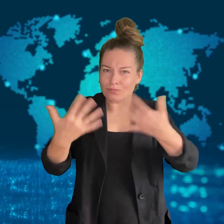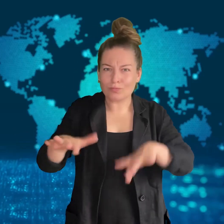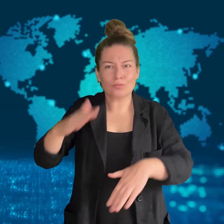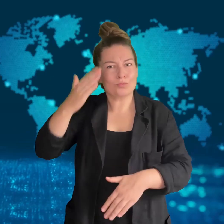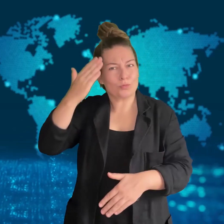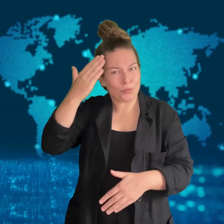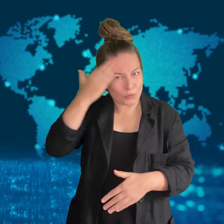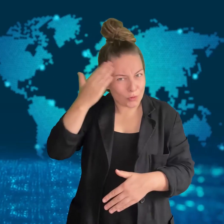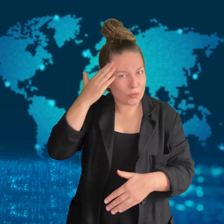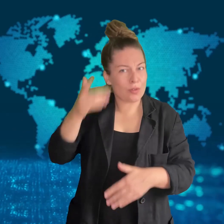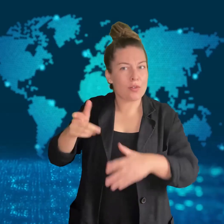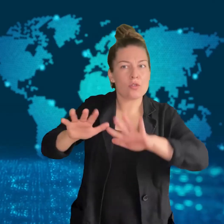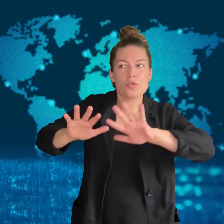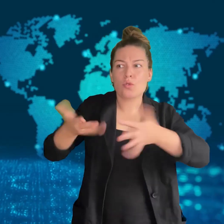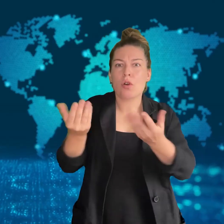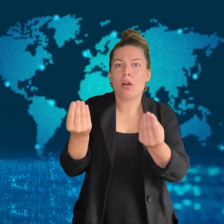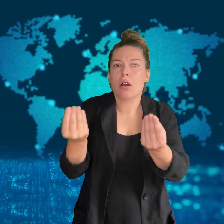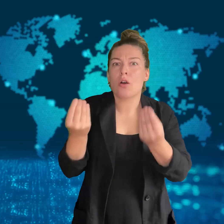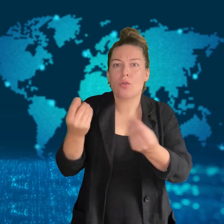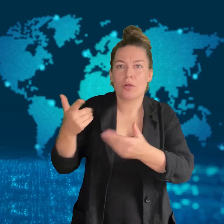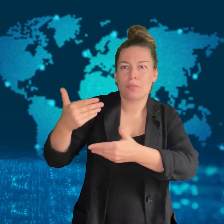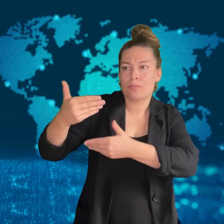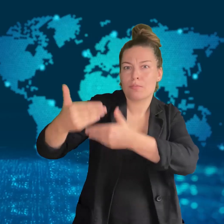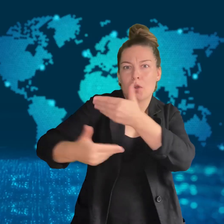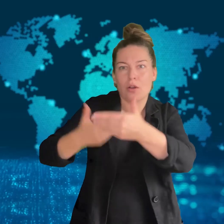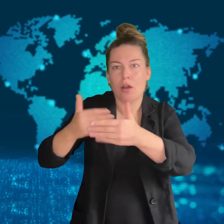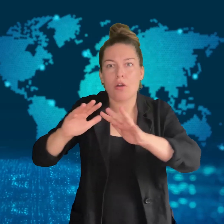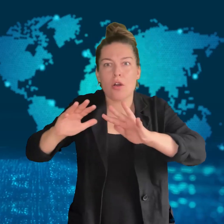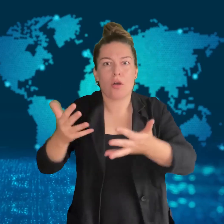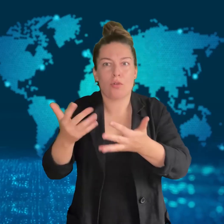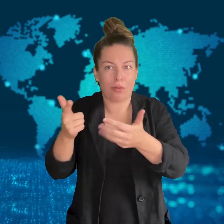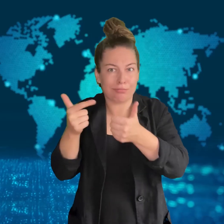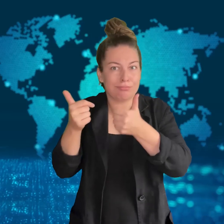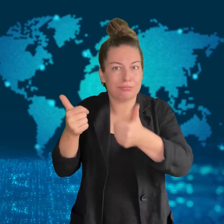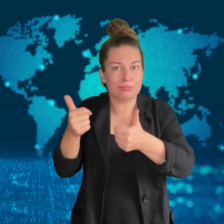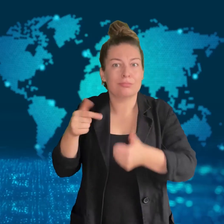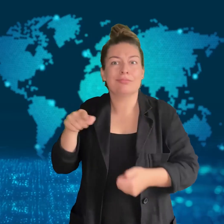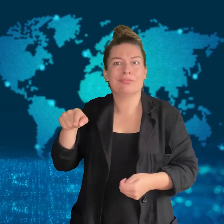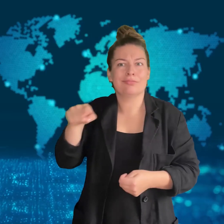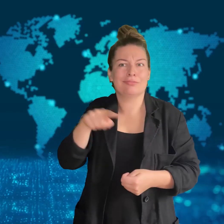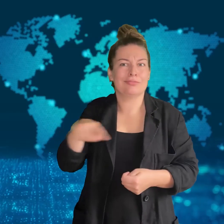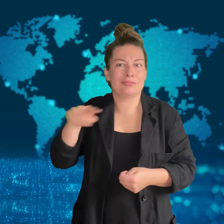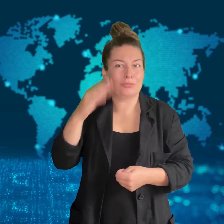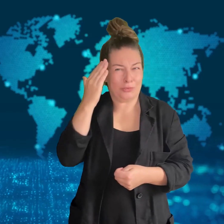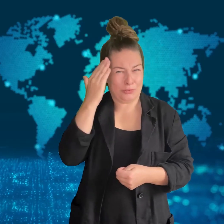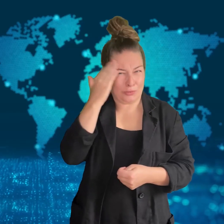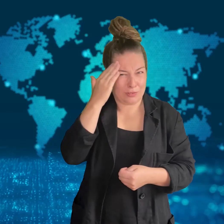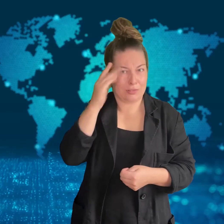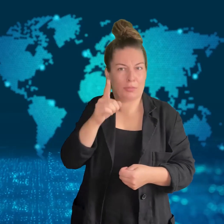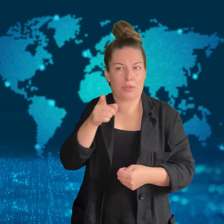and they are trying to blame the company for